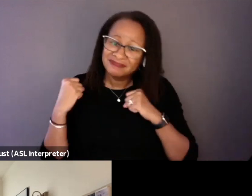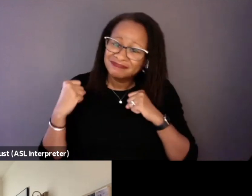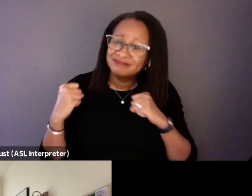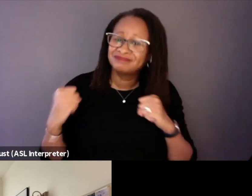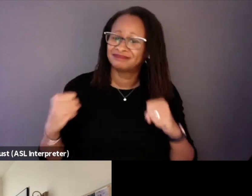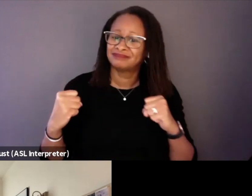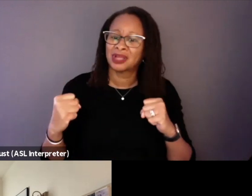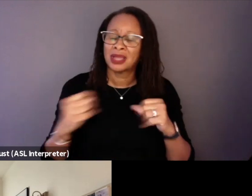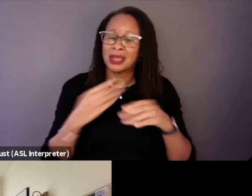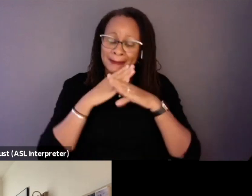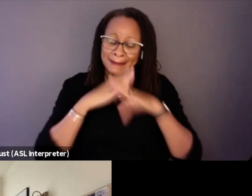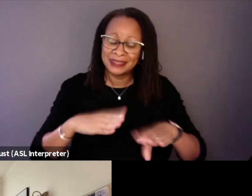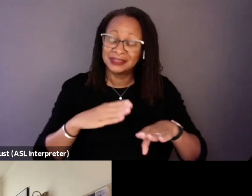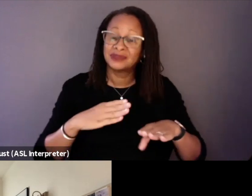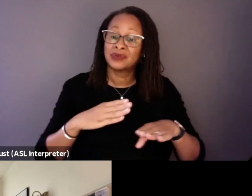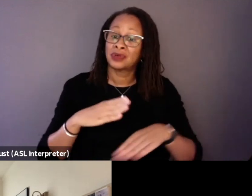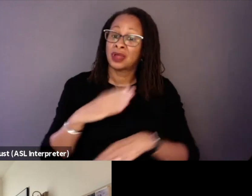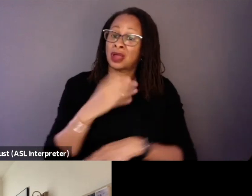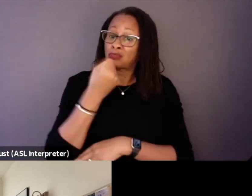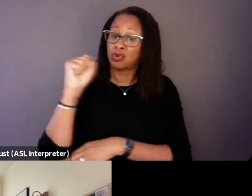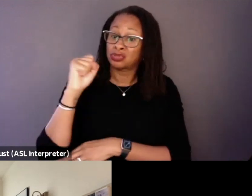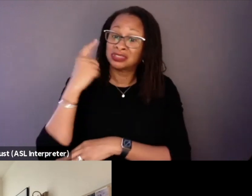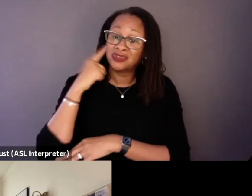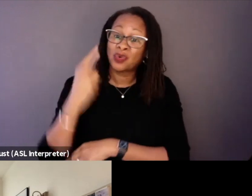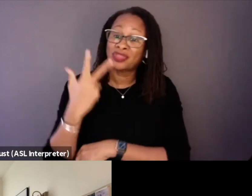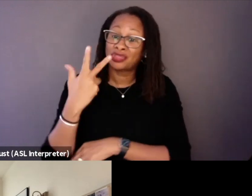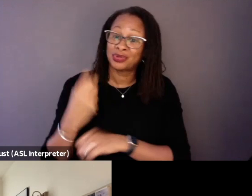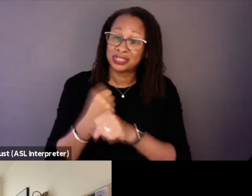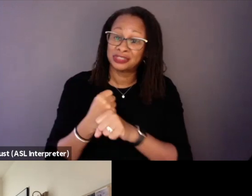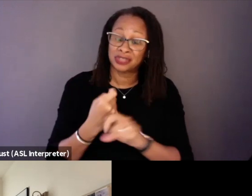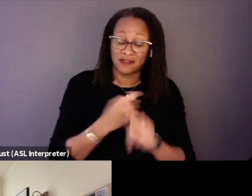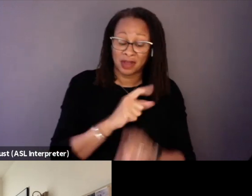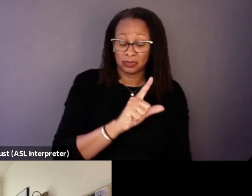peaceful protest for three years from 2015 to 2018,